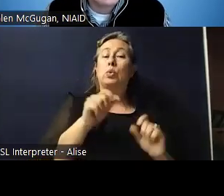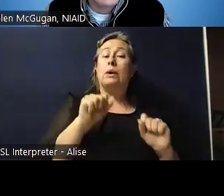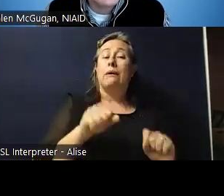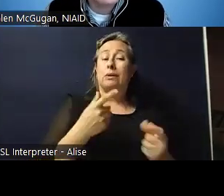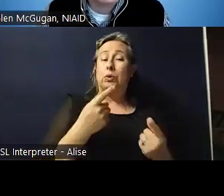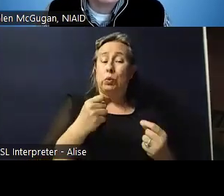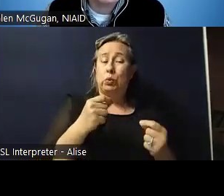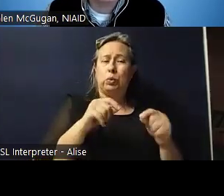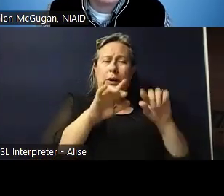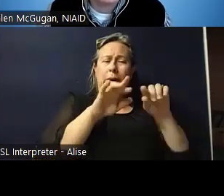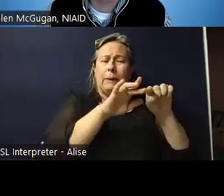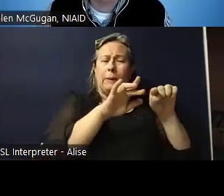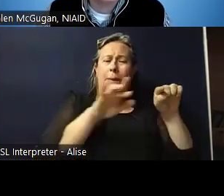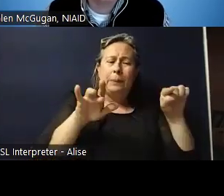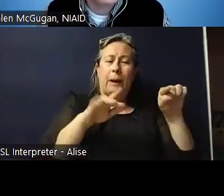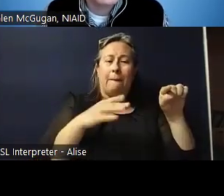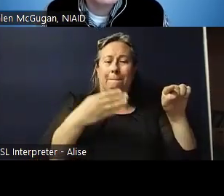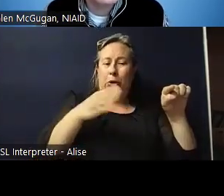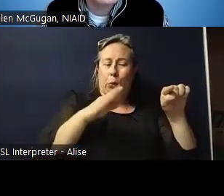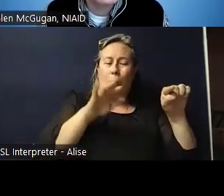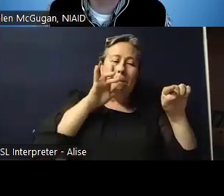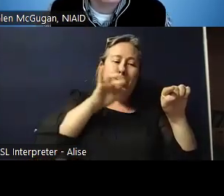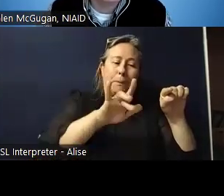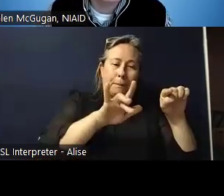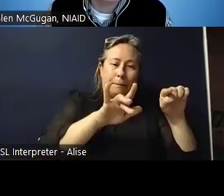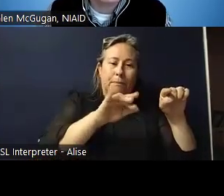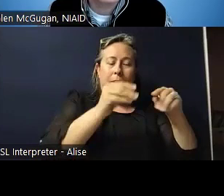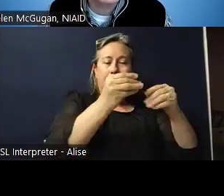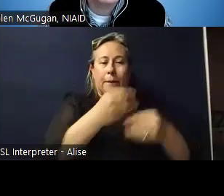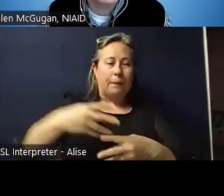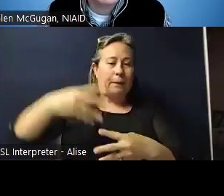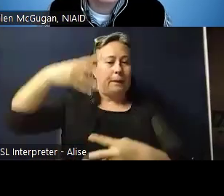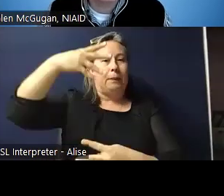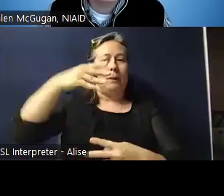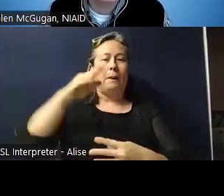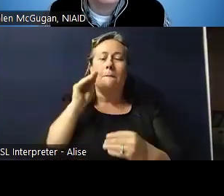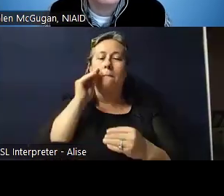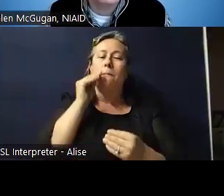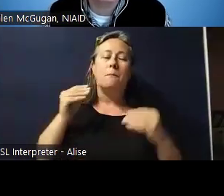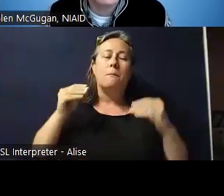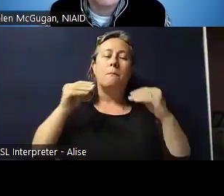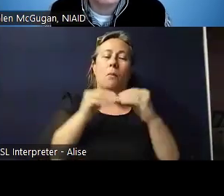and you will find more information in the funding opportunity announcement, or FOA, itself.